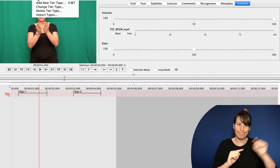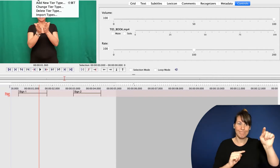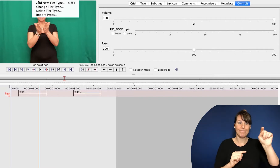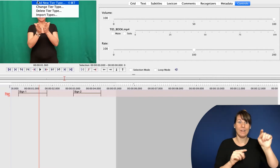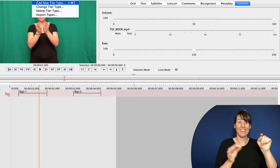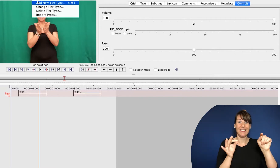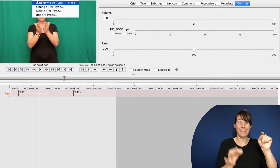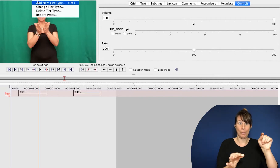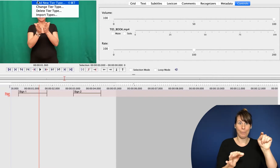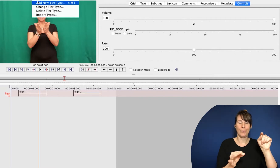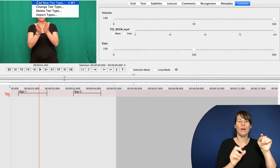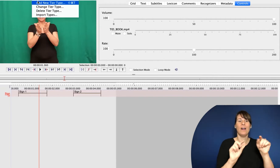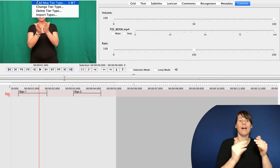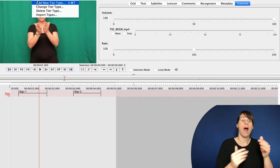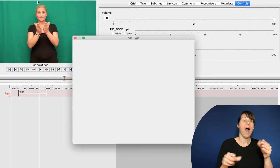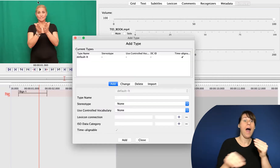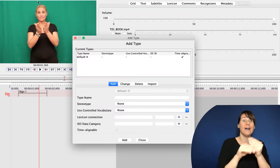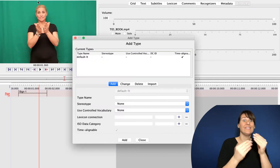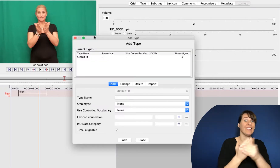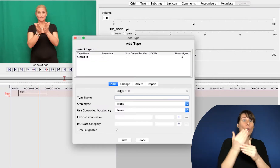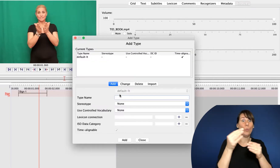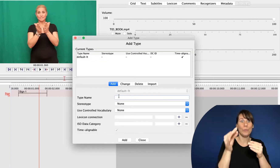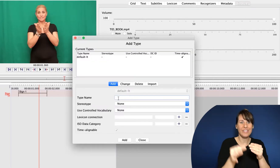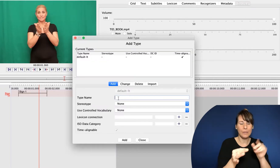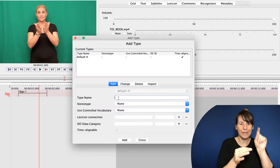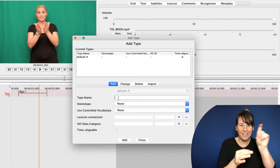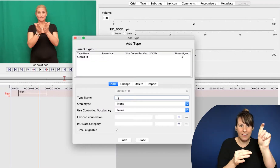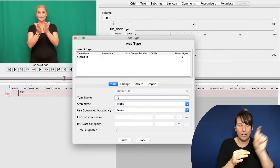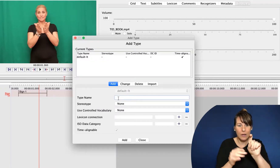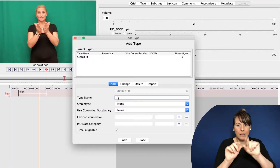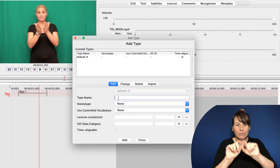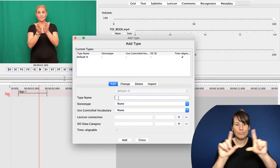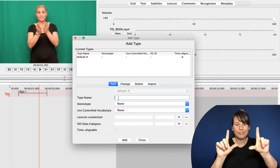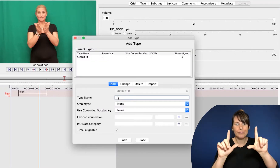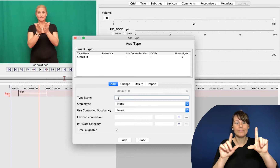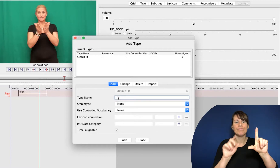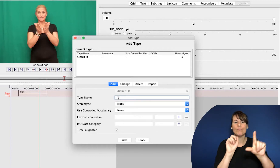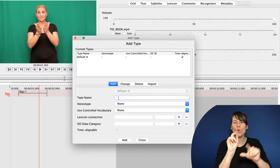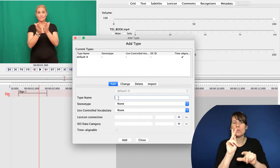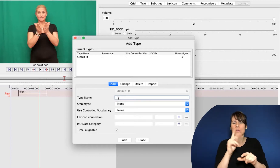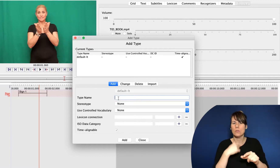"Add new tier type" I need to choose a type name.